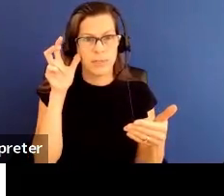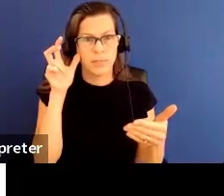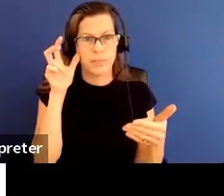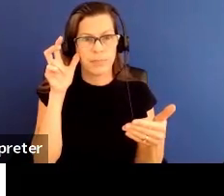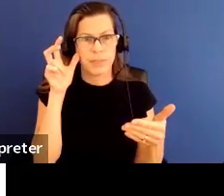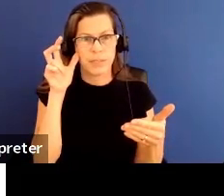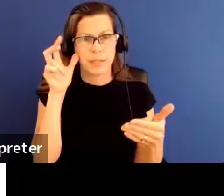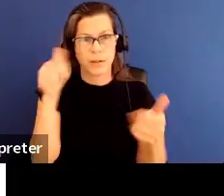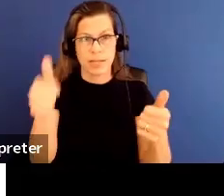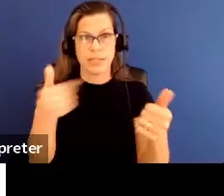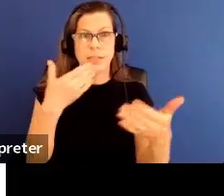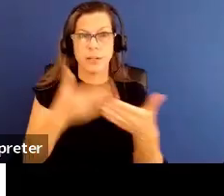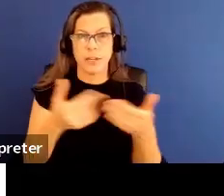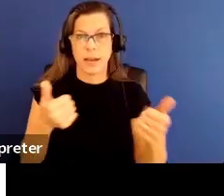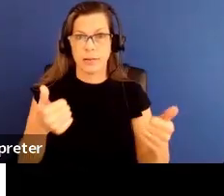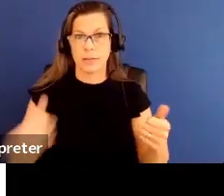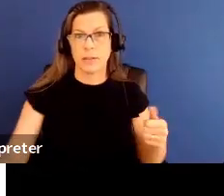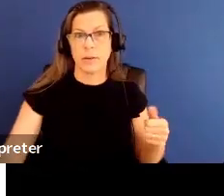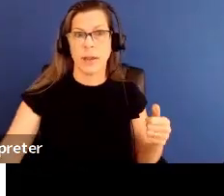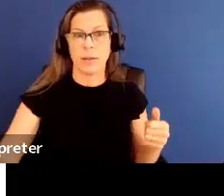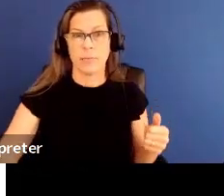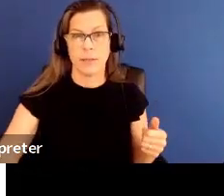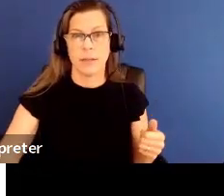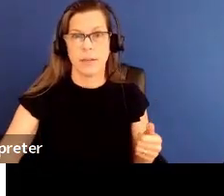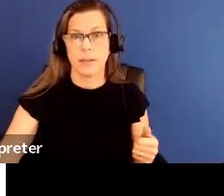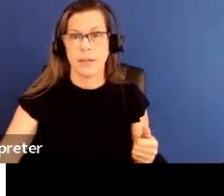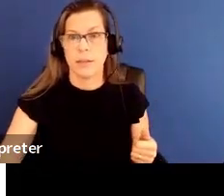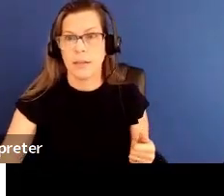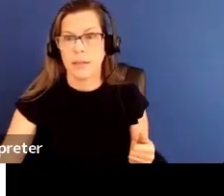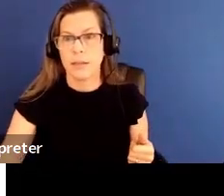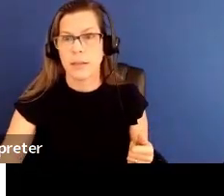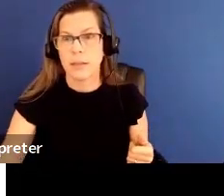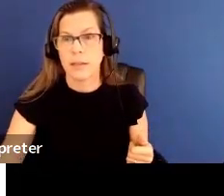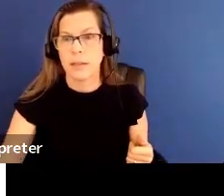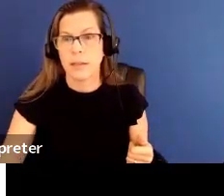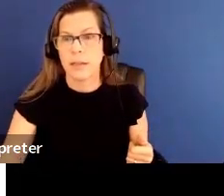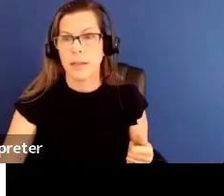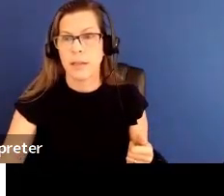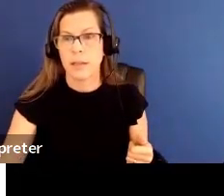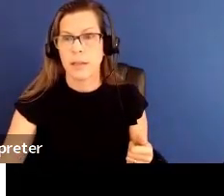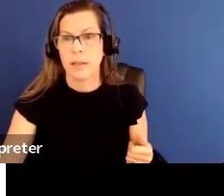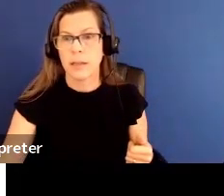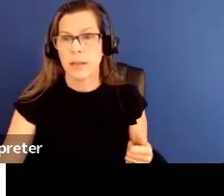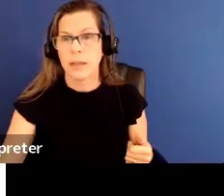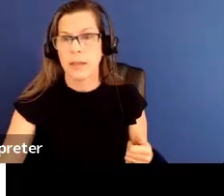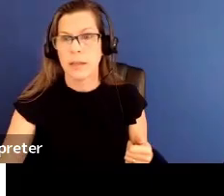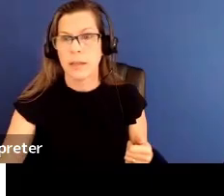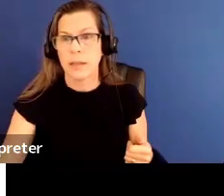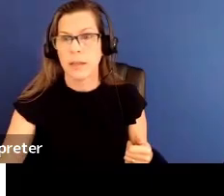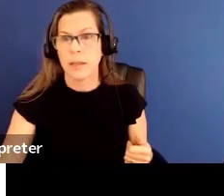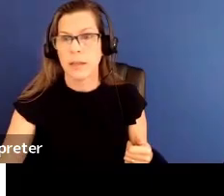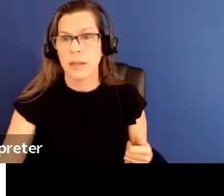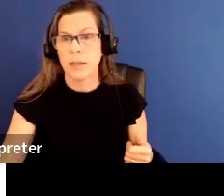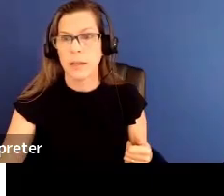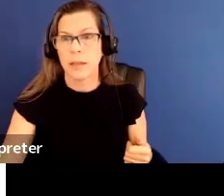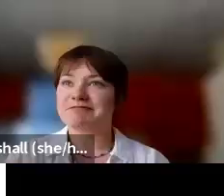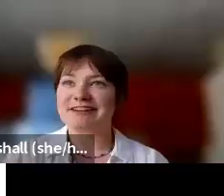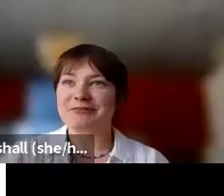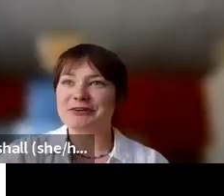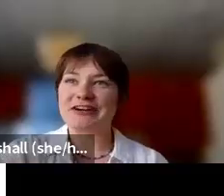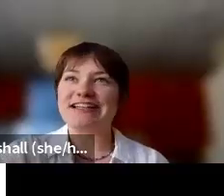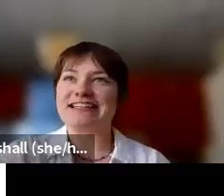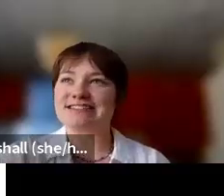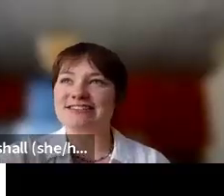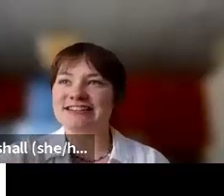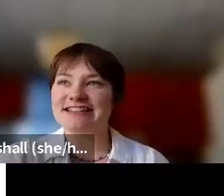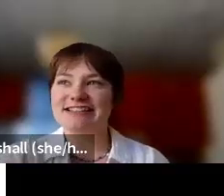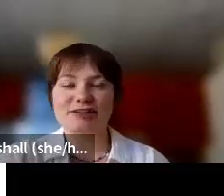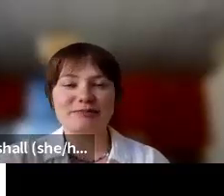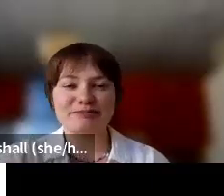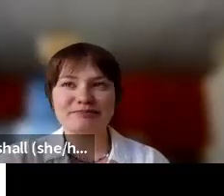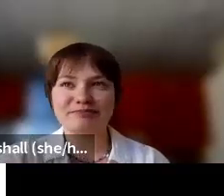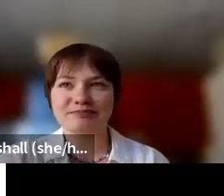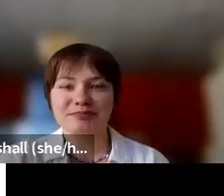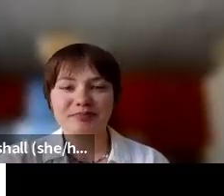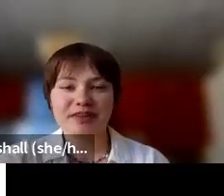here inside the room.